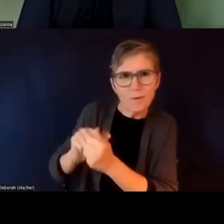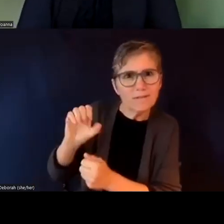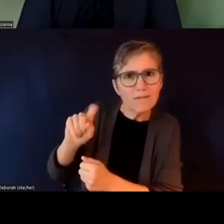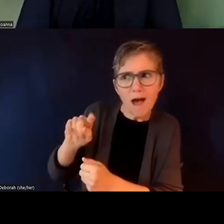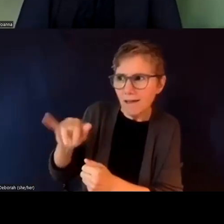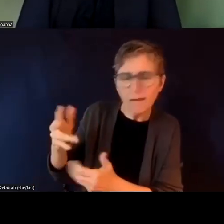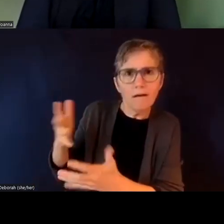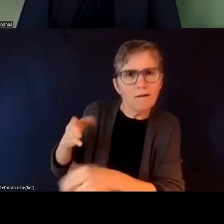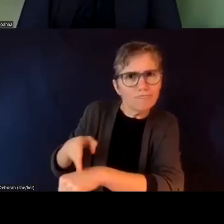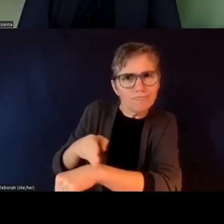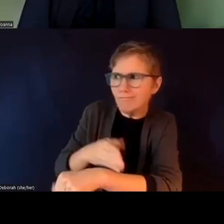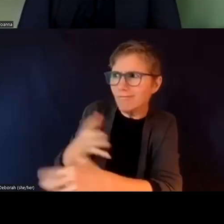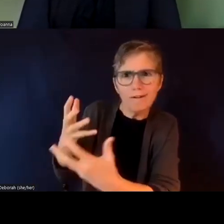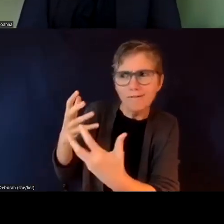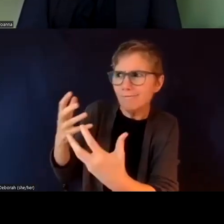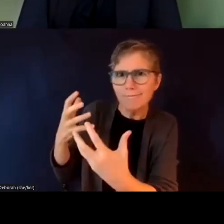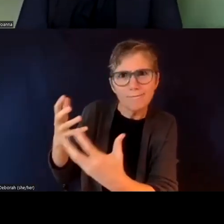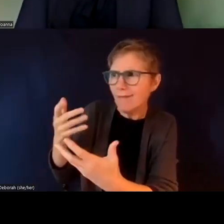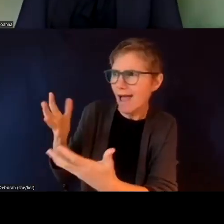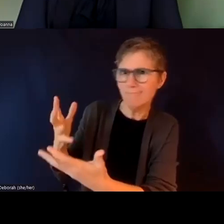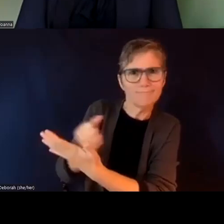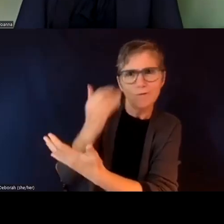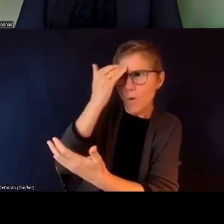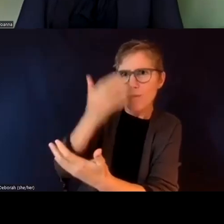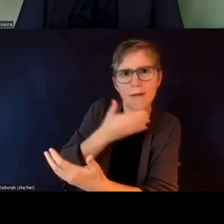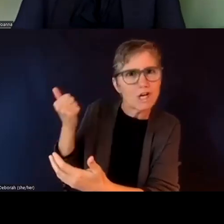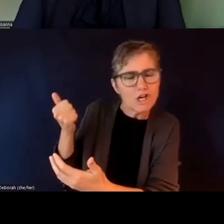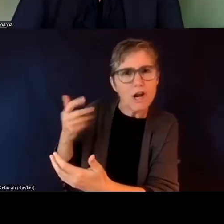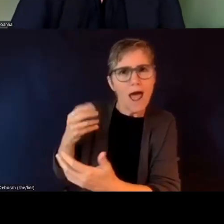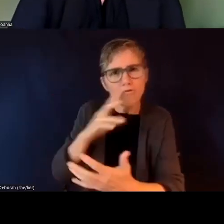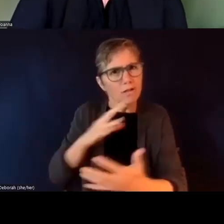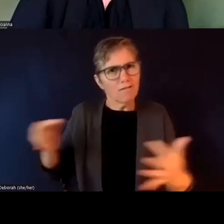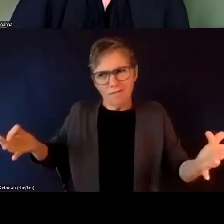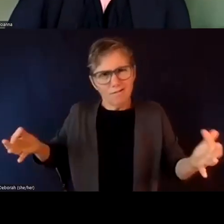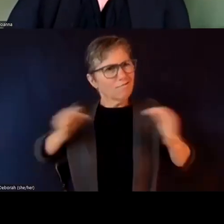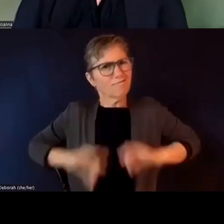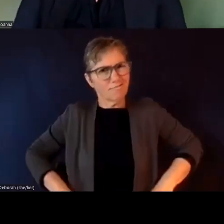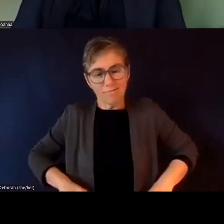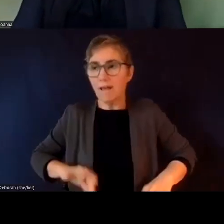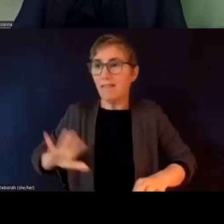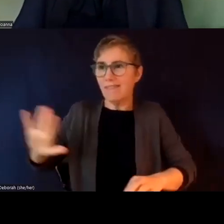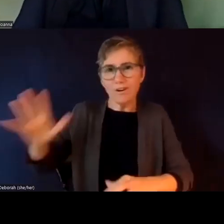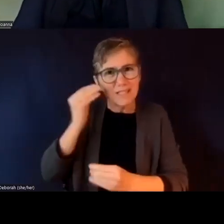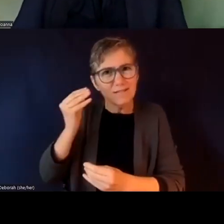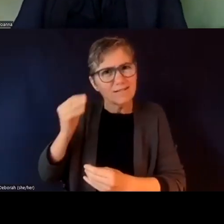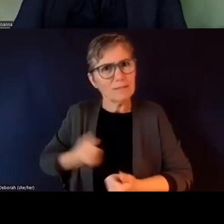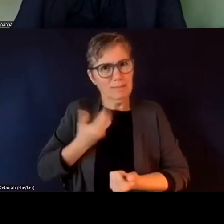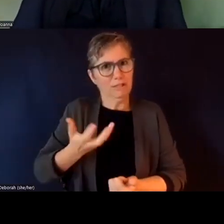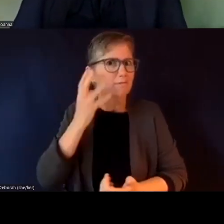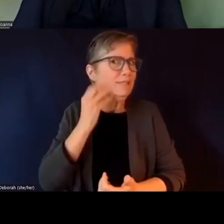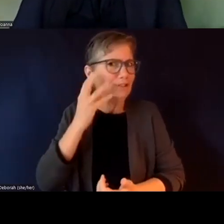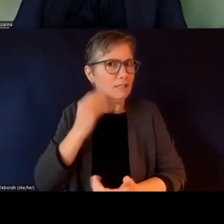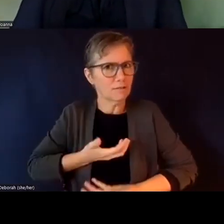table as I bring my own experiences to the table and, you know, the name of this panel is “Engaging